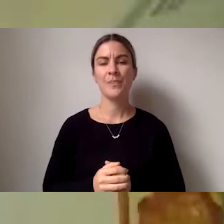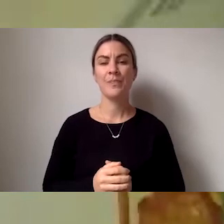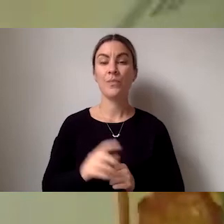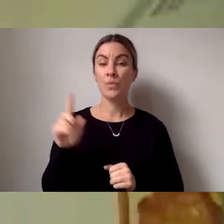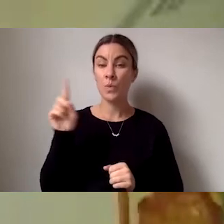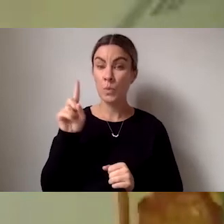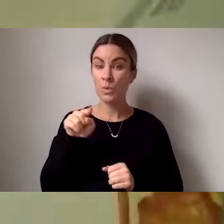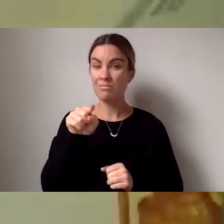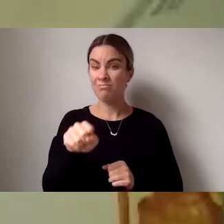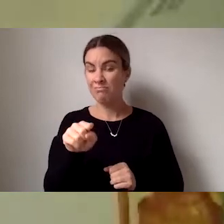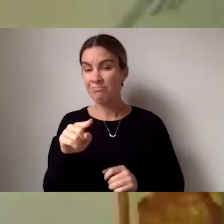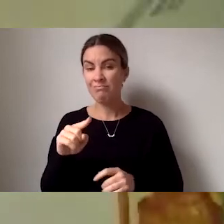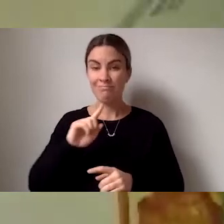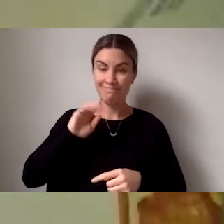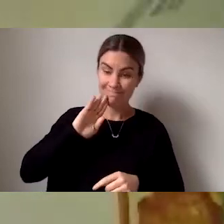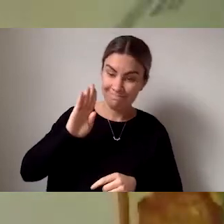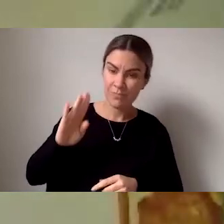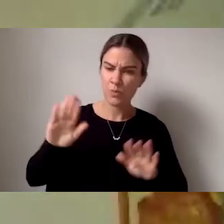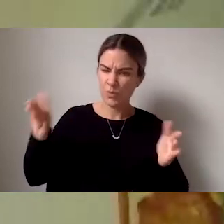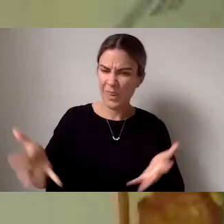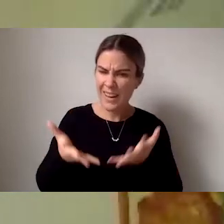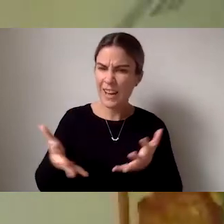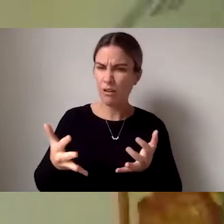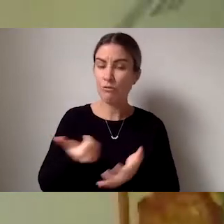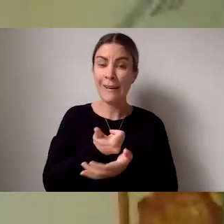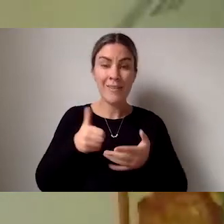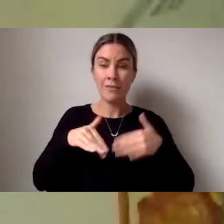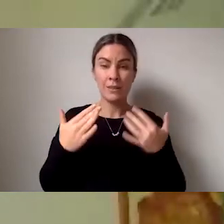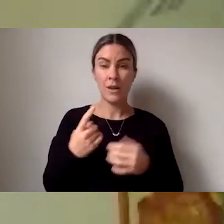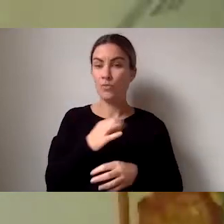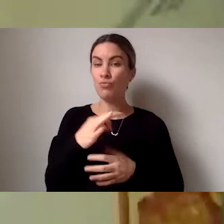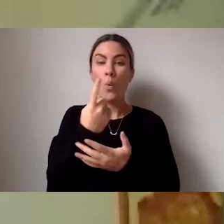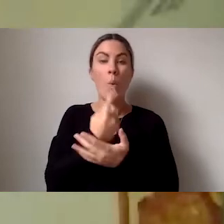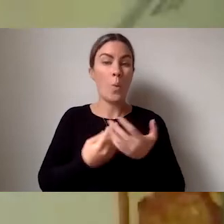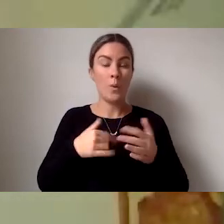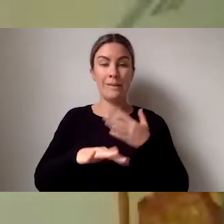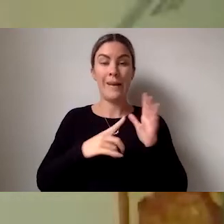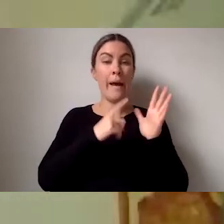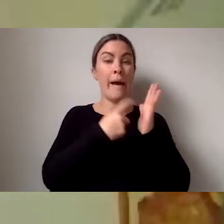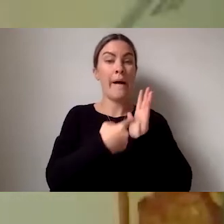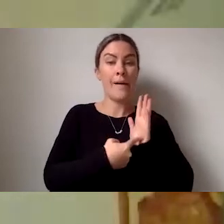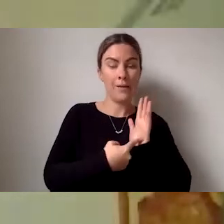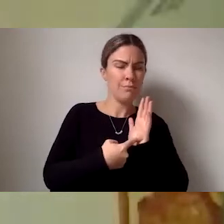He will encourage us to reflect on the hierarchies inherent in the systems by which we live and work and